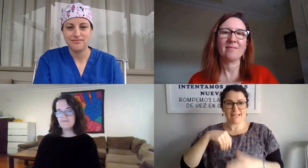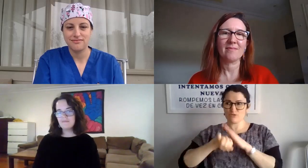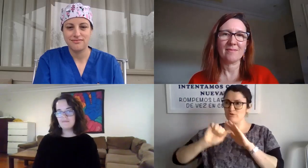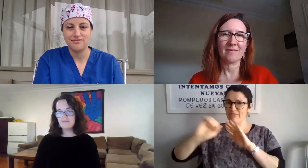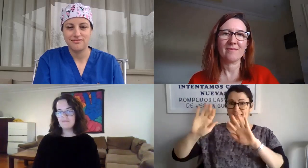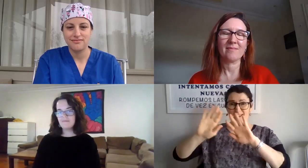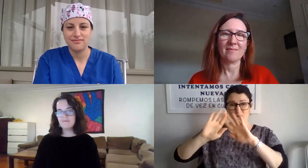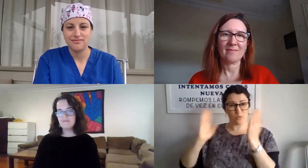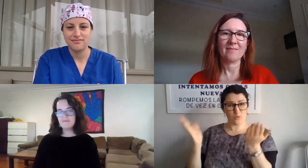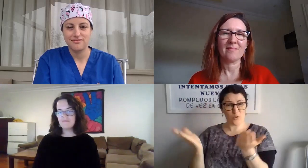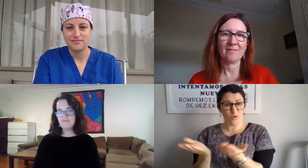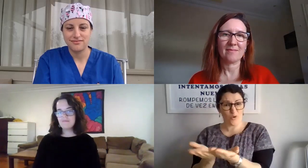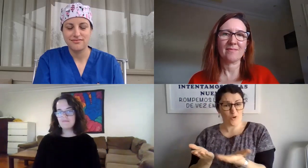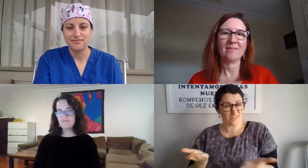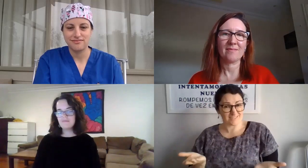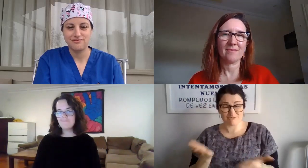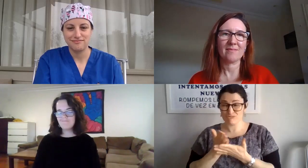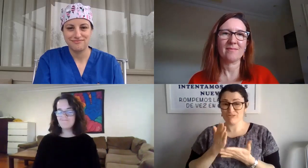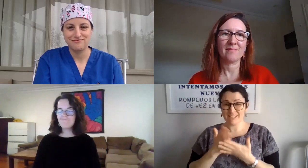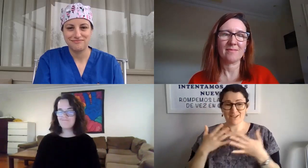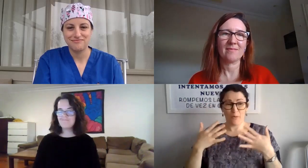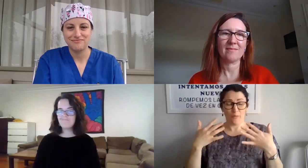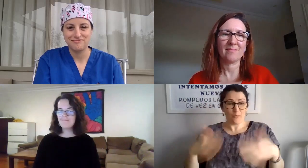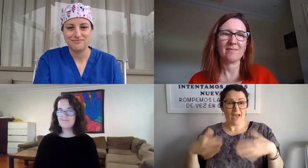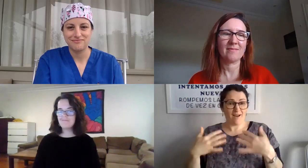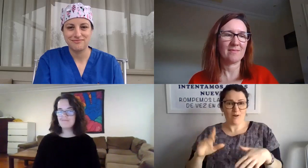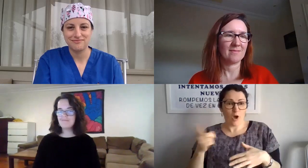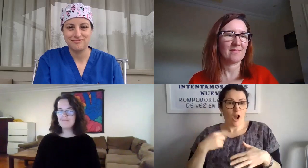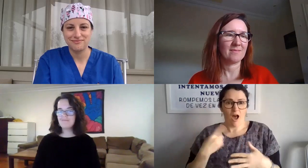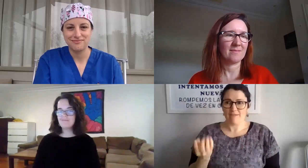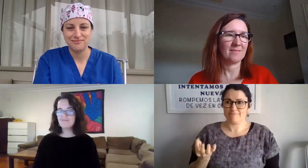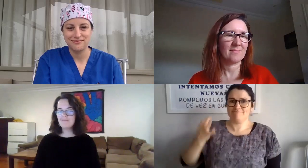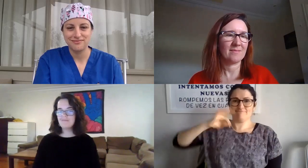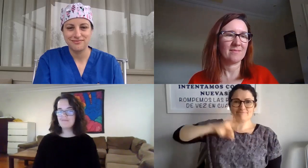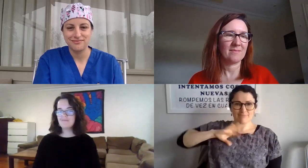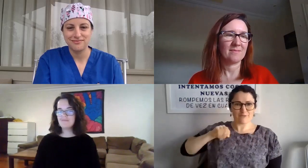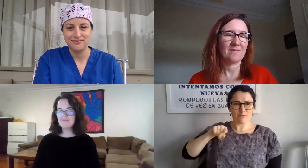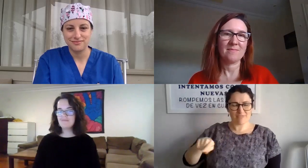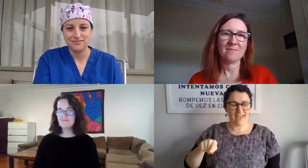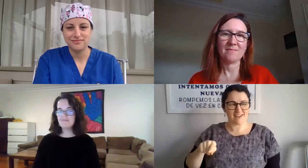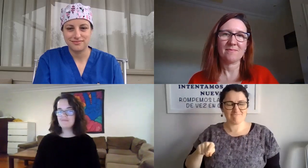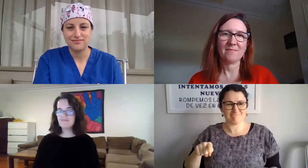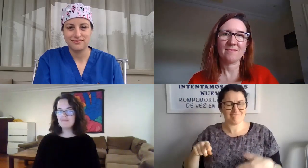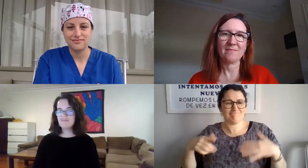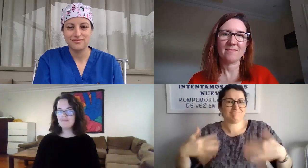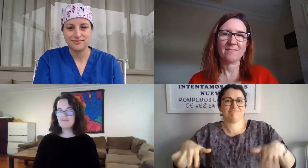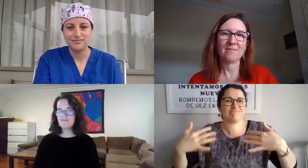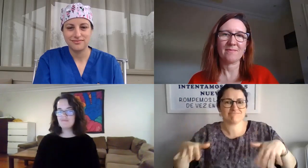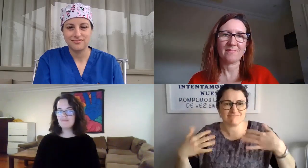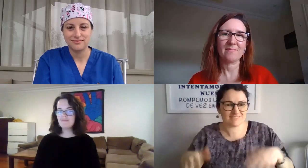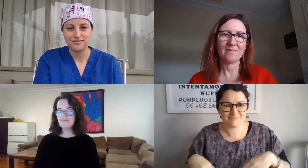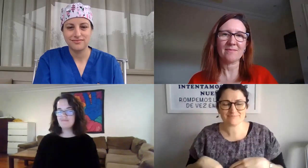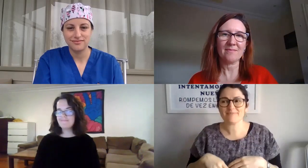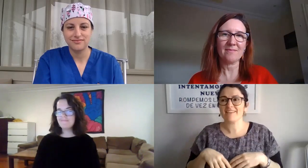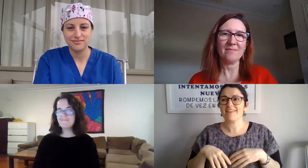welcome to be in to their world and community and that really is an awesome opportunity and experience I benefit so much